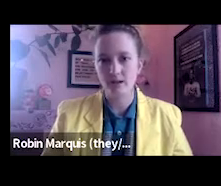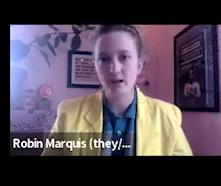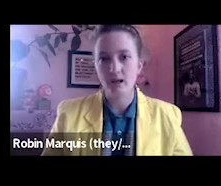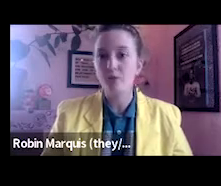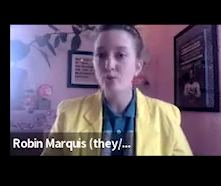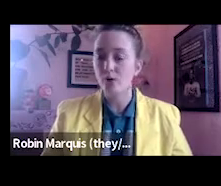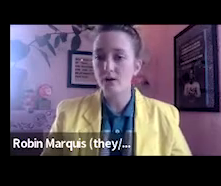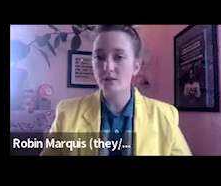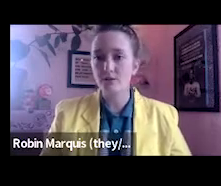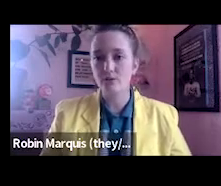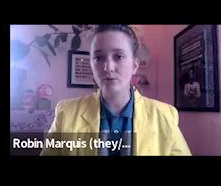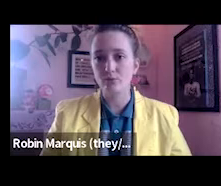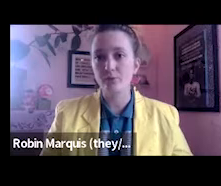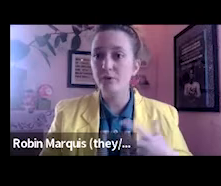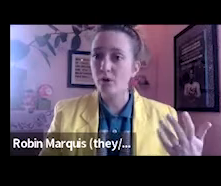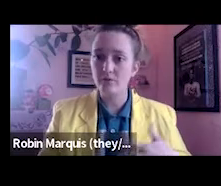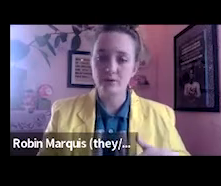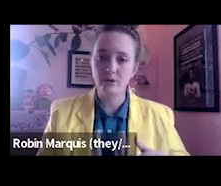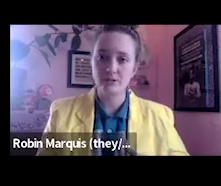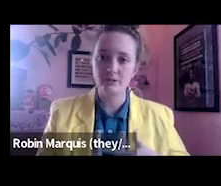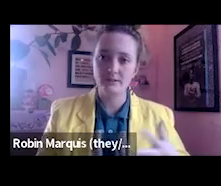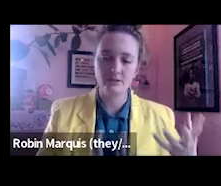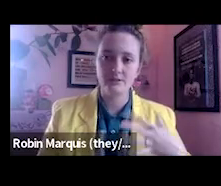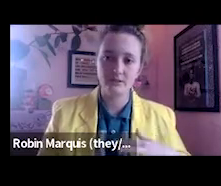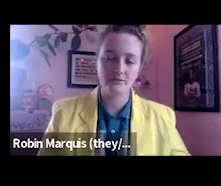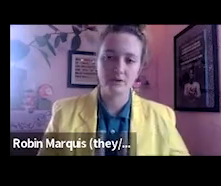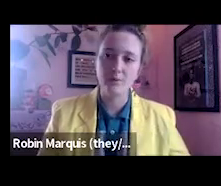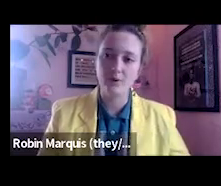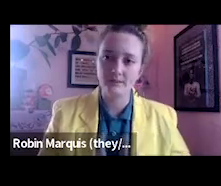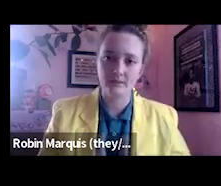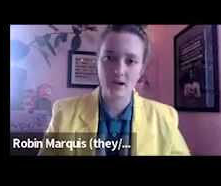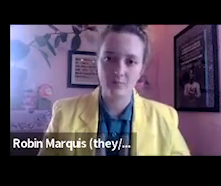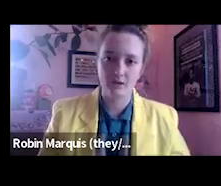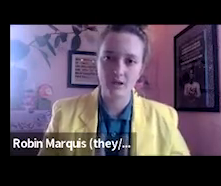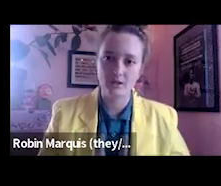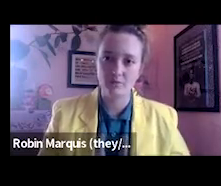If you want to review all of the questions and just the different components of the application